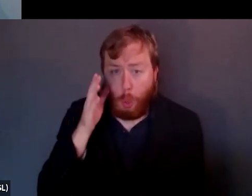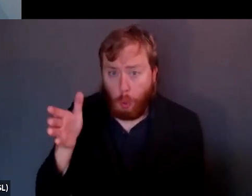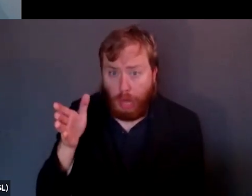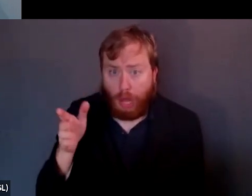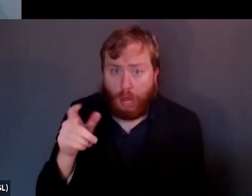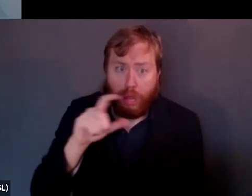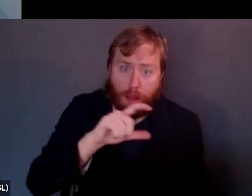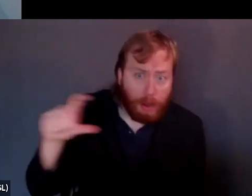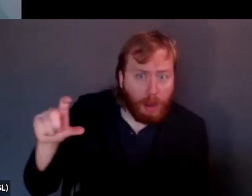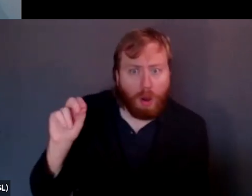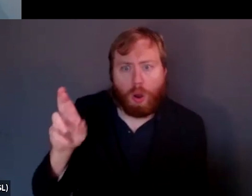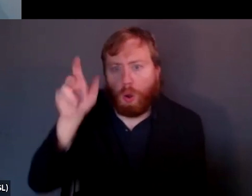it's just TH.